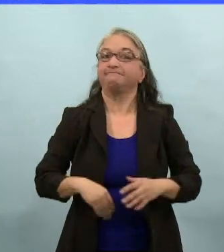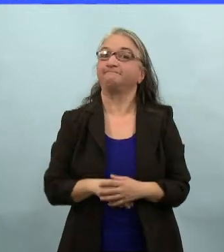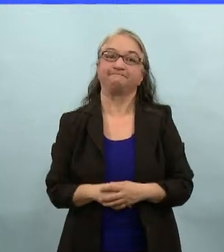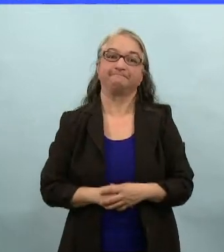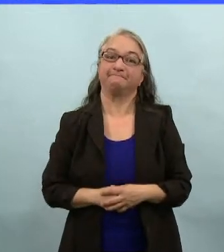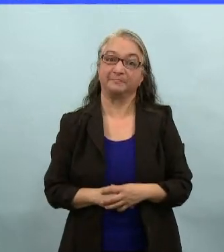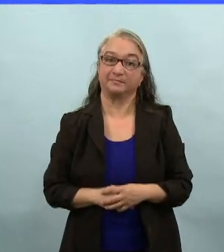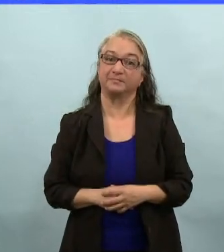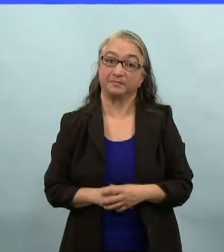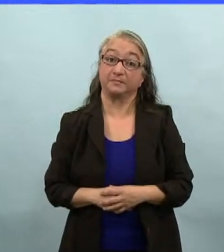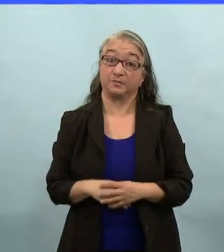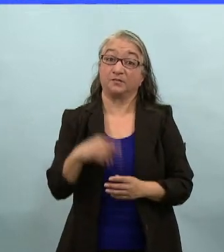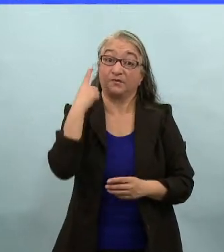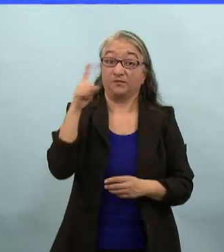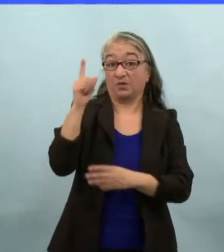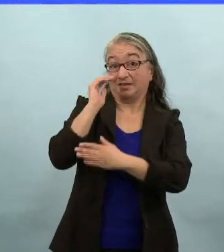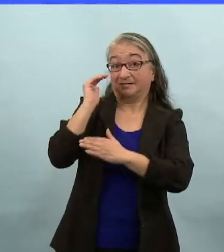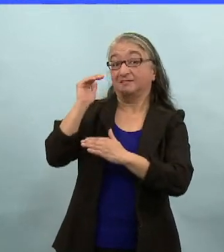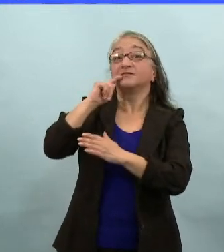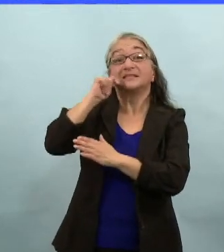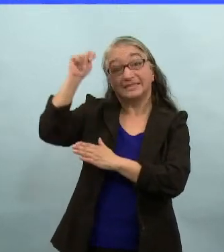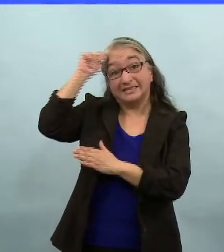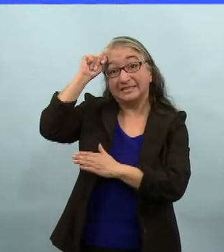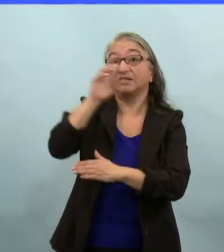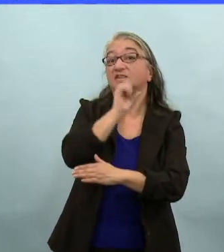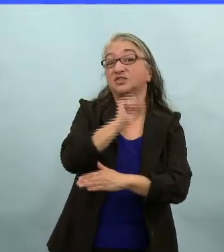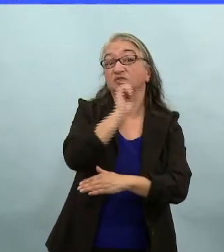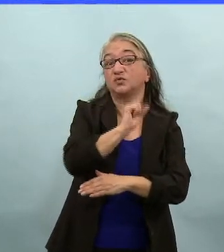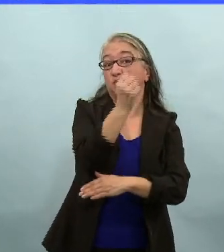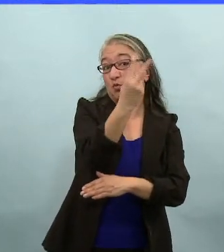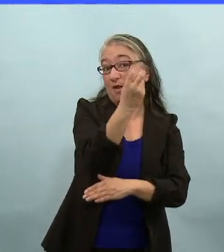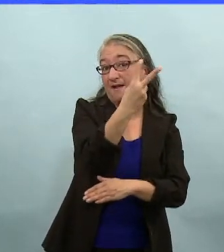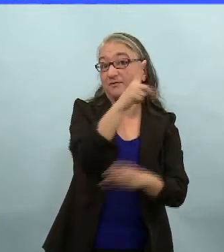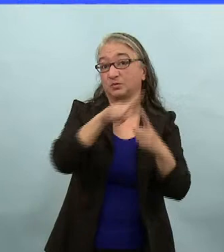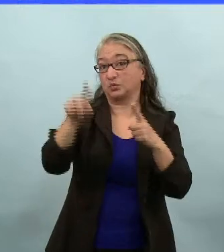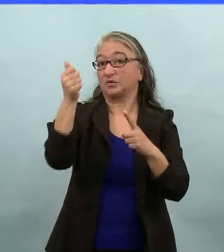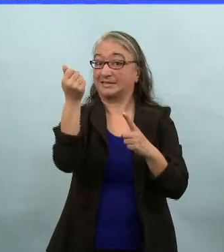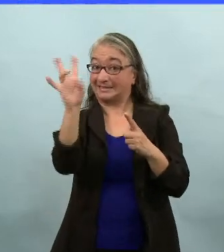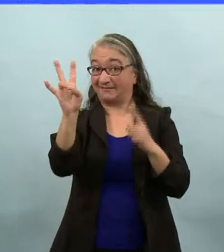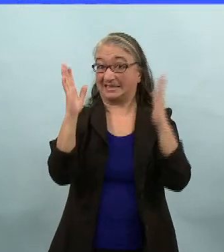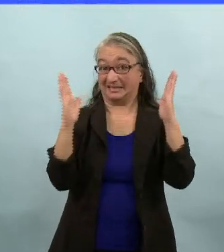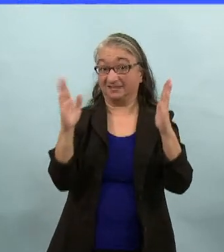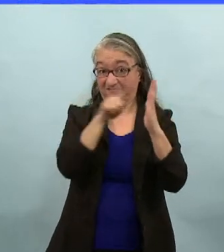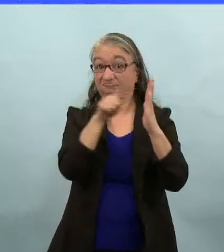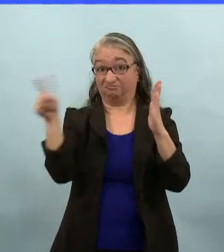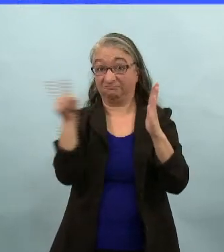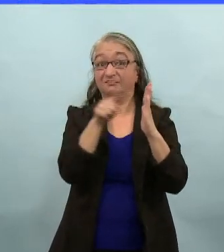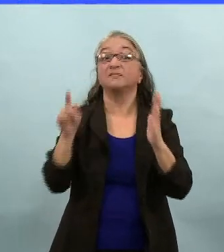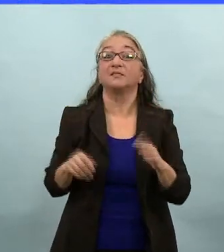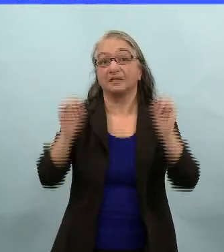children teenagers who are 12 to 17 are eligible for first and second doses of pfizer